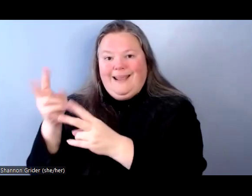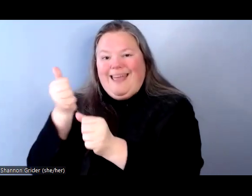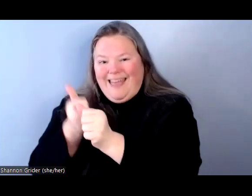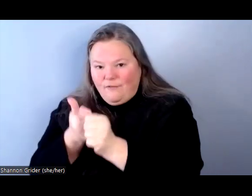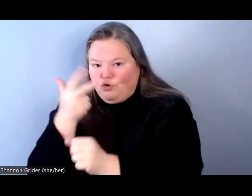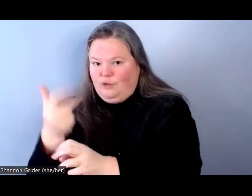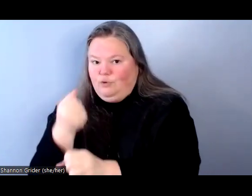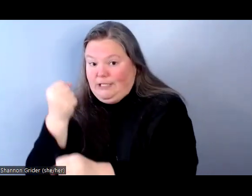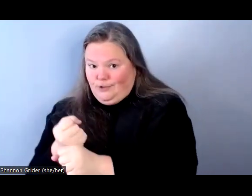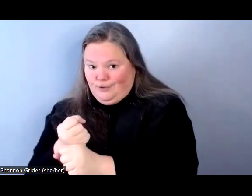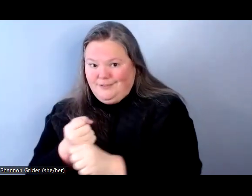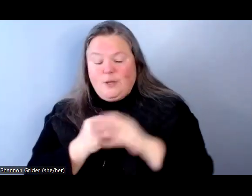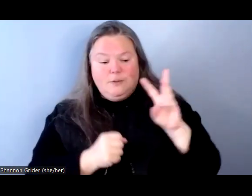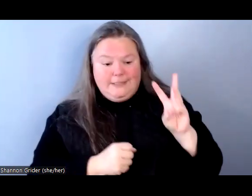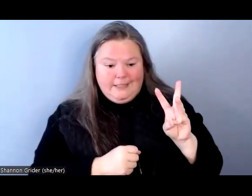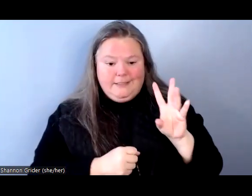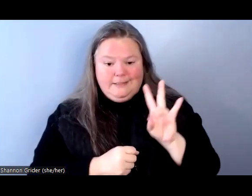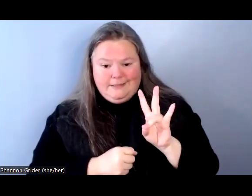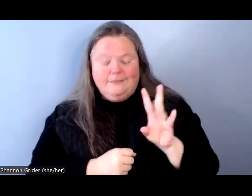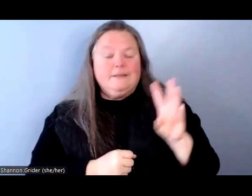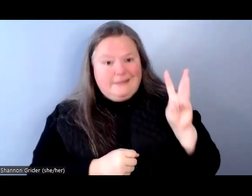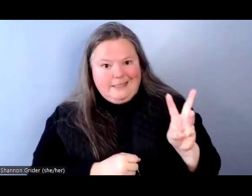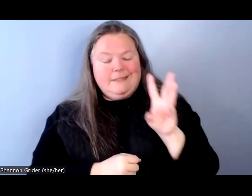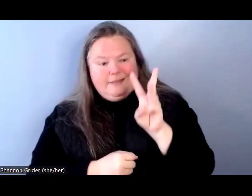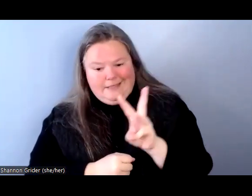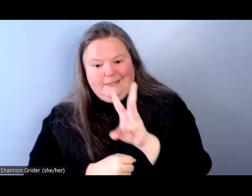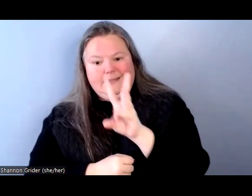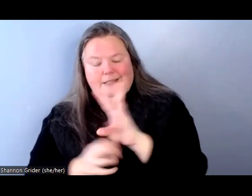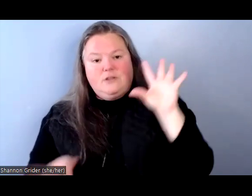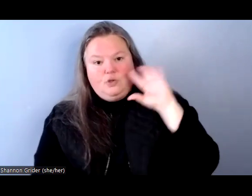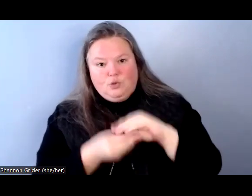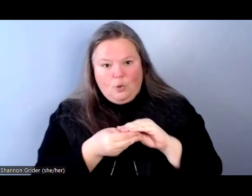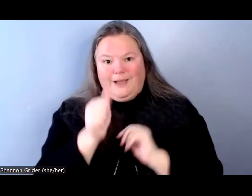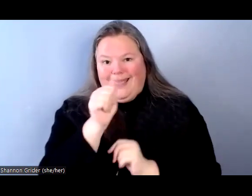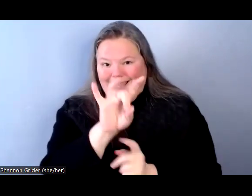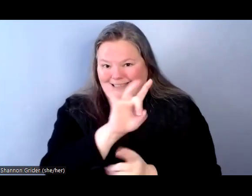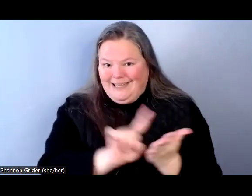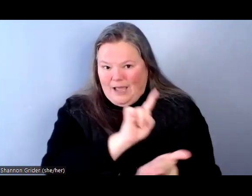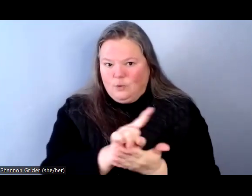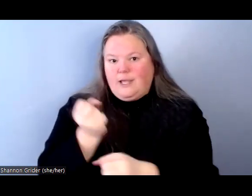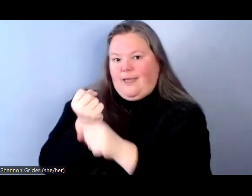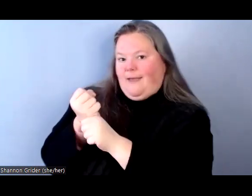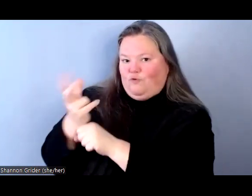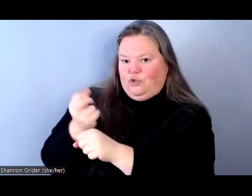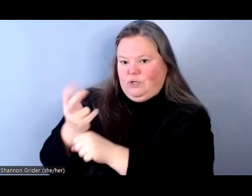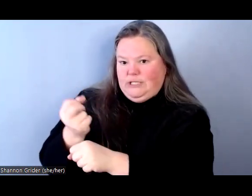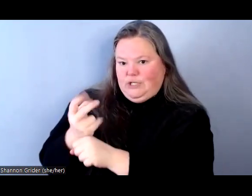TRIS account every three years. It is good practice to make